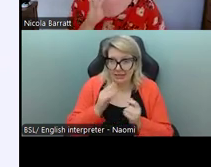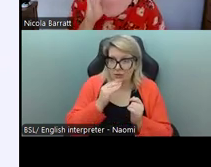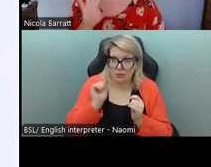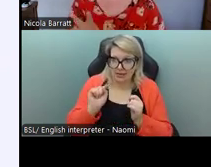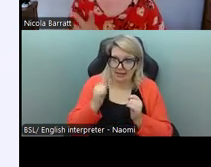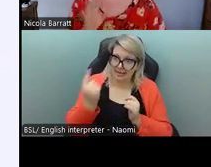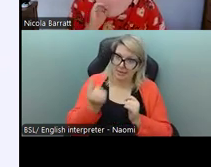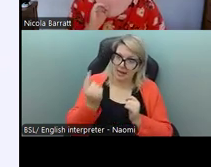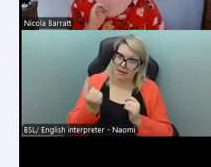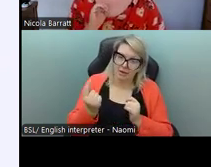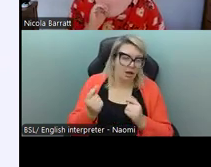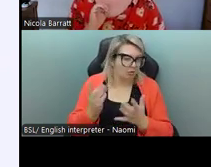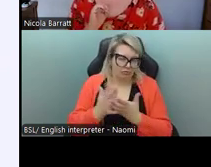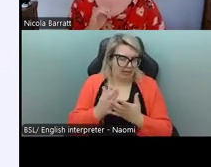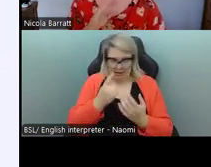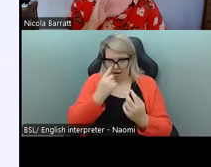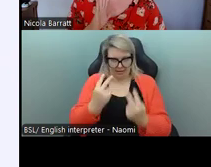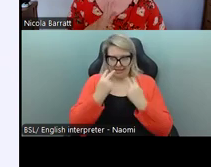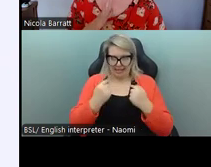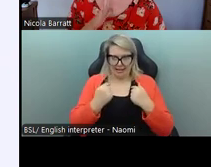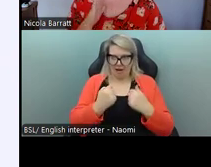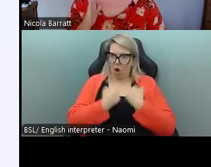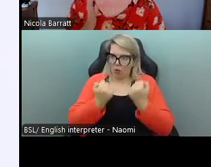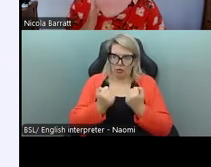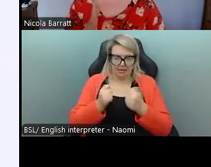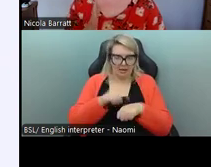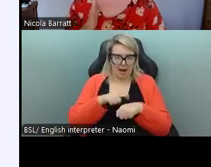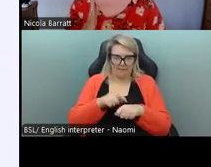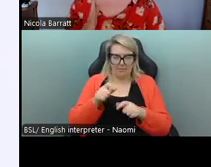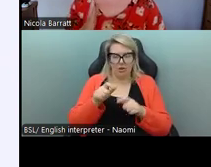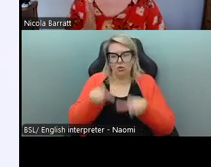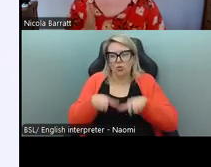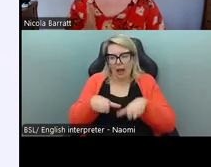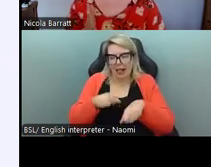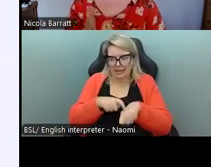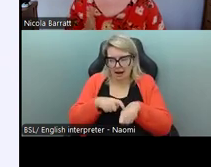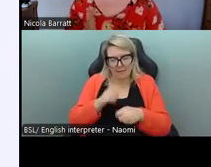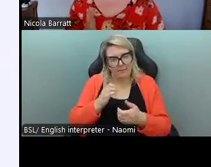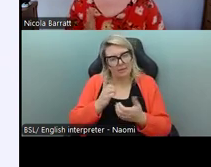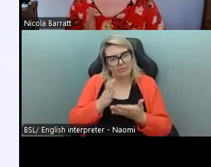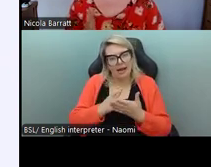They don't let you see your dwell time, but it's basically how long users spend looking at posts.